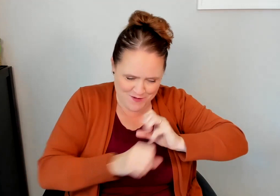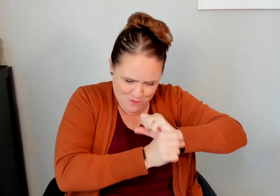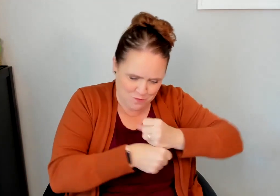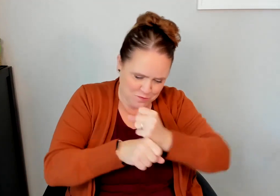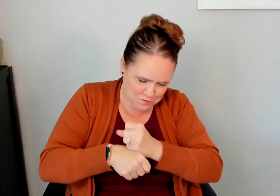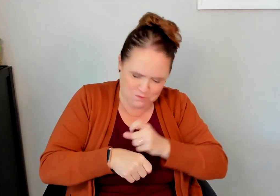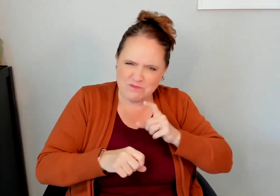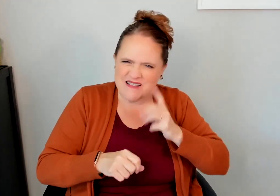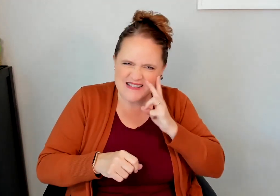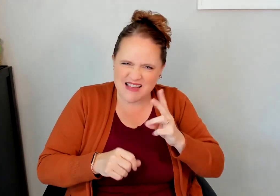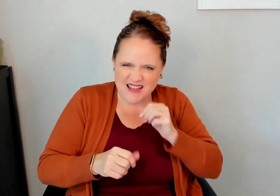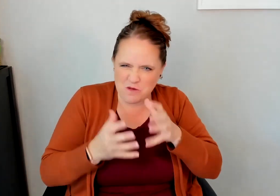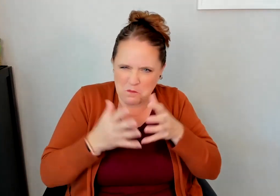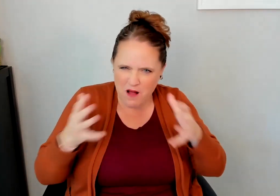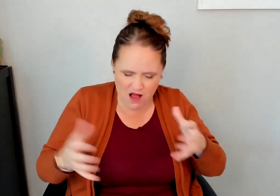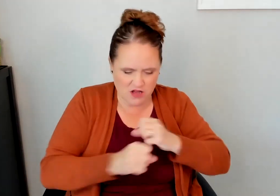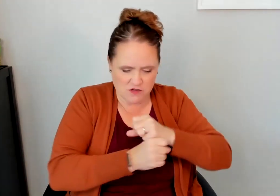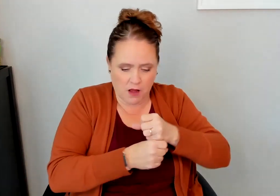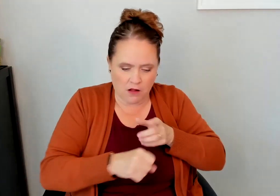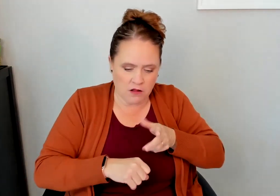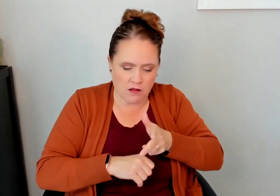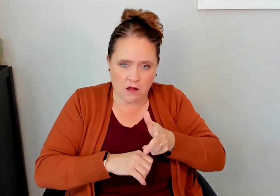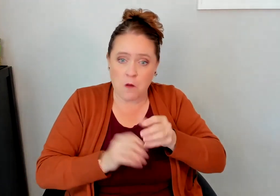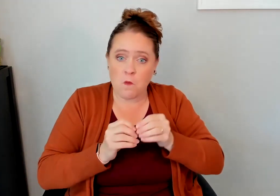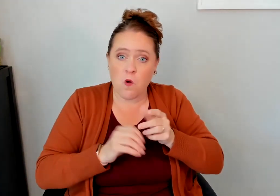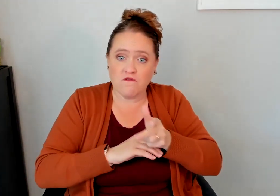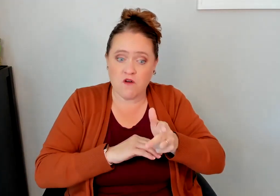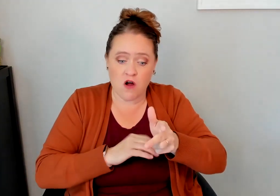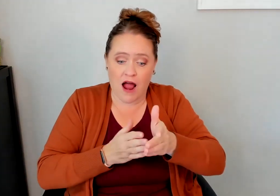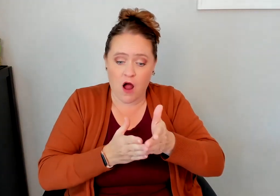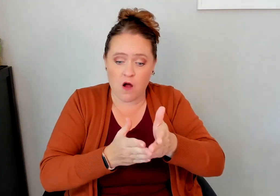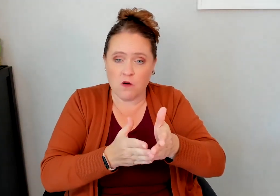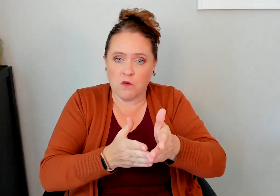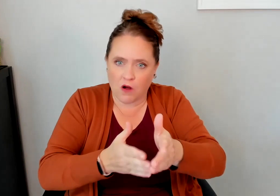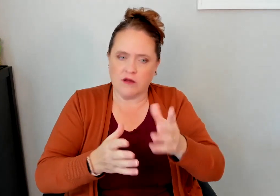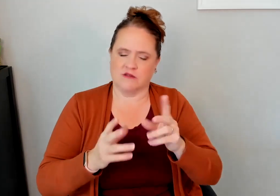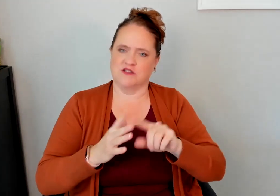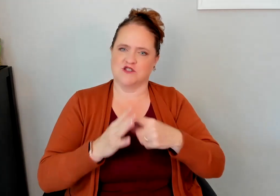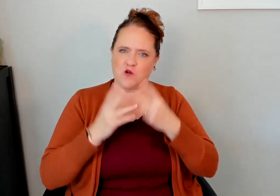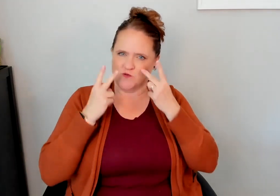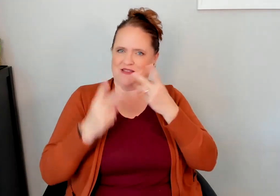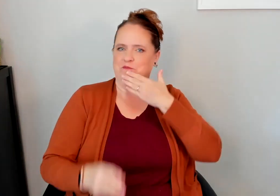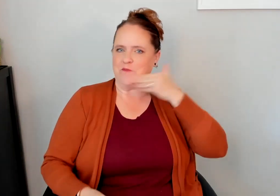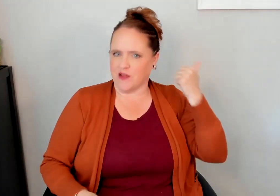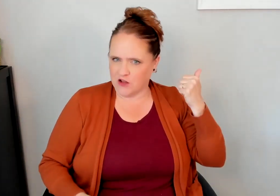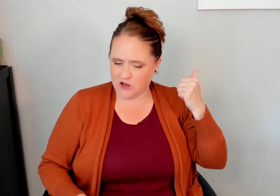see a whole lot when you first start paddling out but once you get out further you do see better it